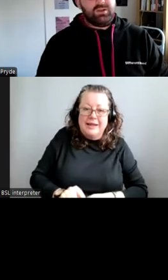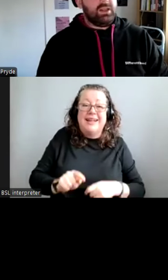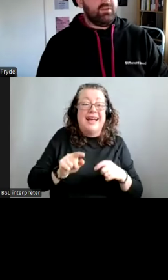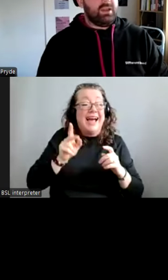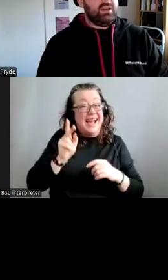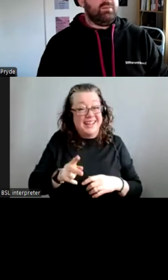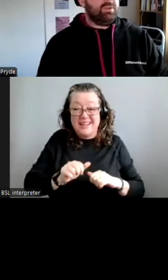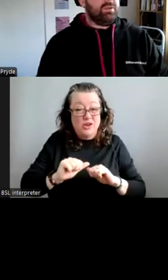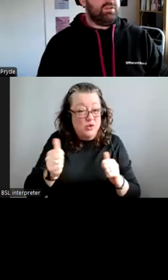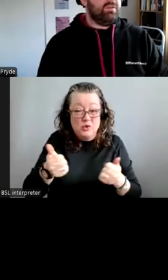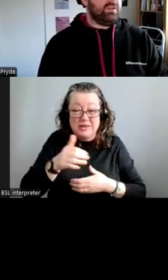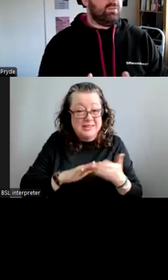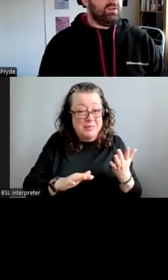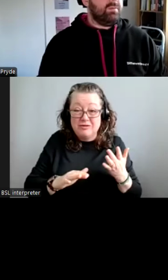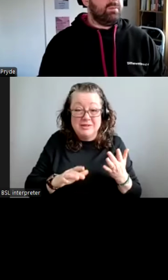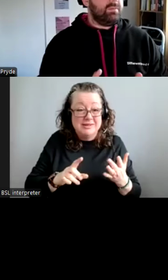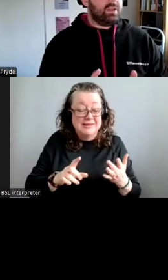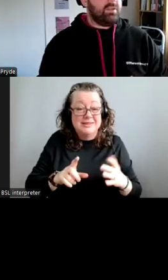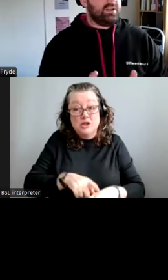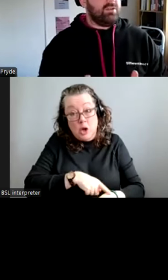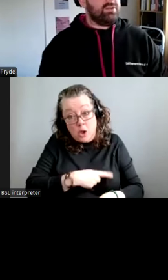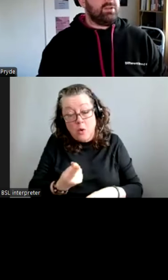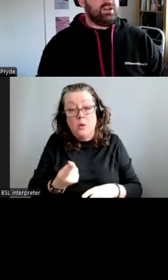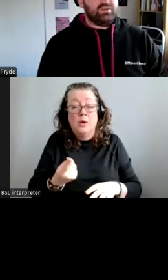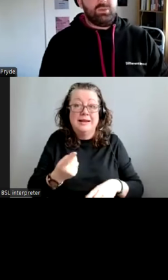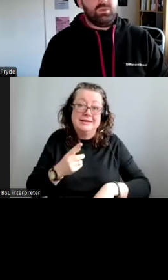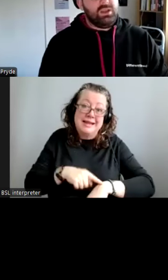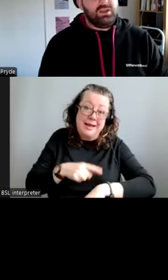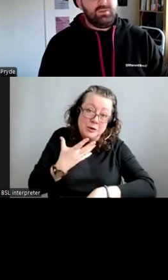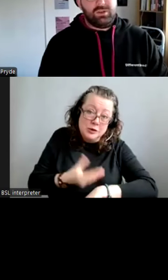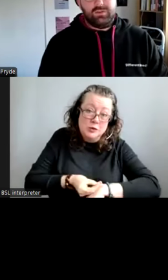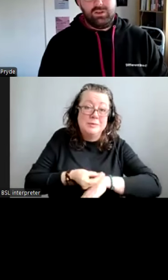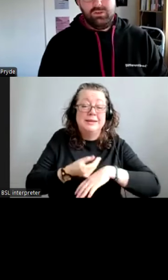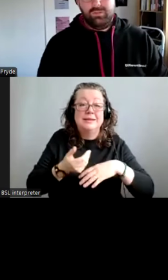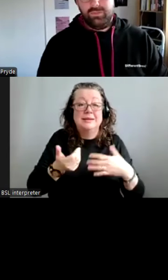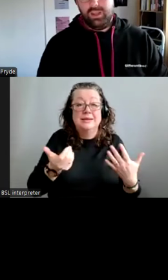to quickly navigate and book for the one-user journey which we want to follow.